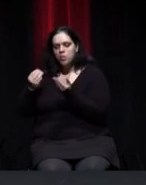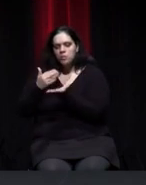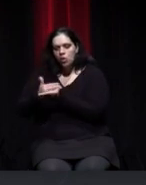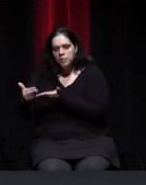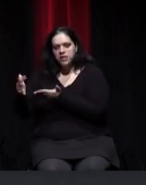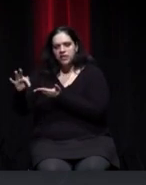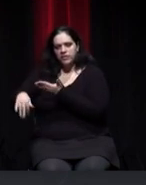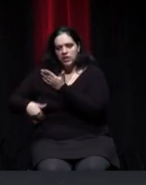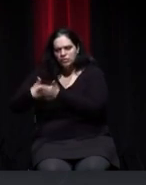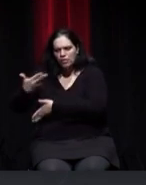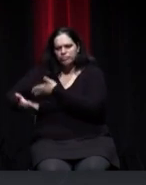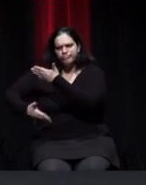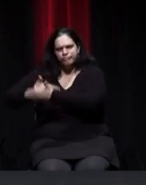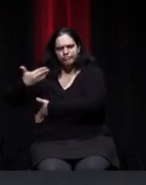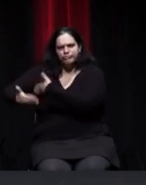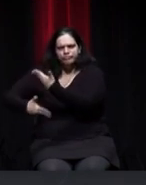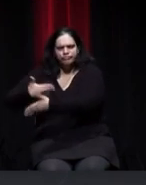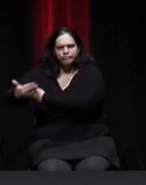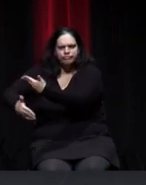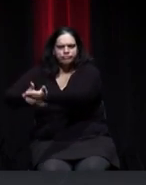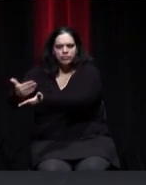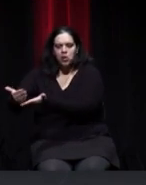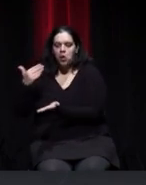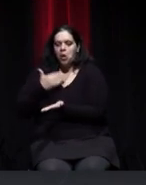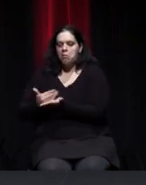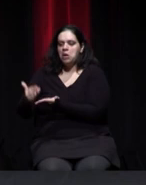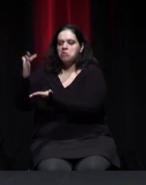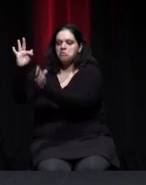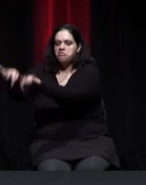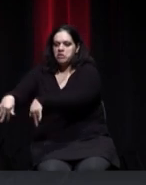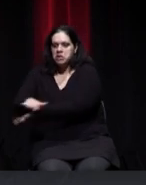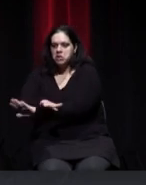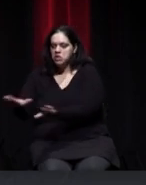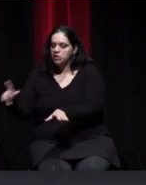and that ended up becoming production models,